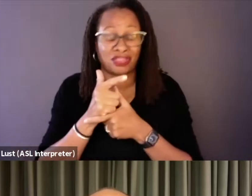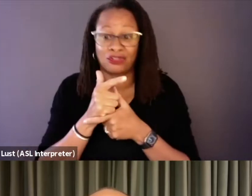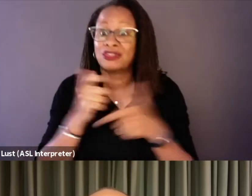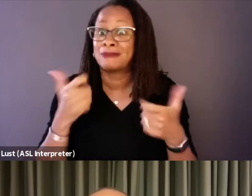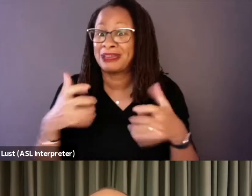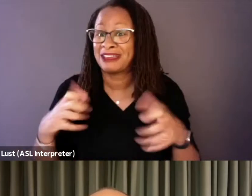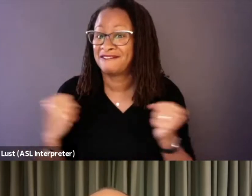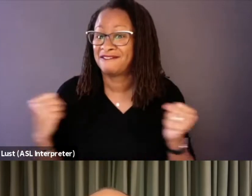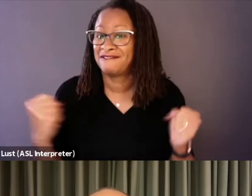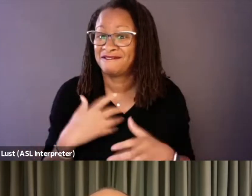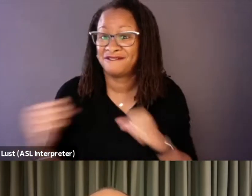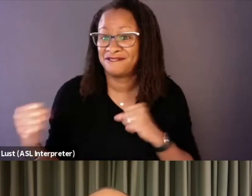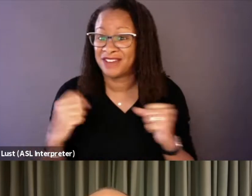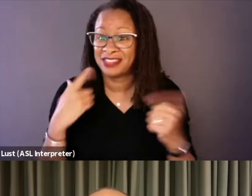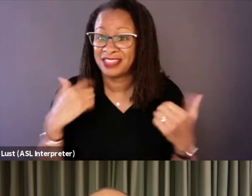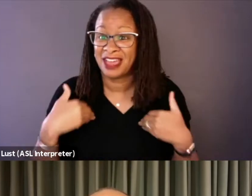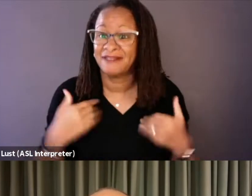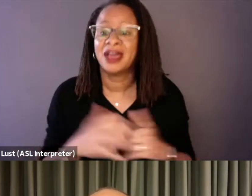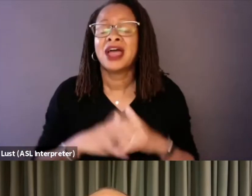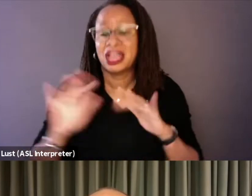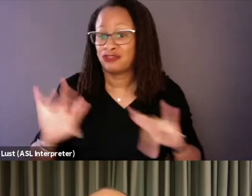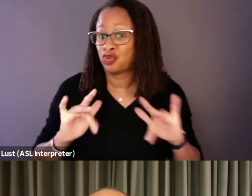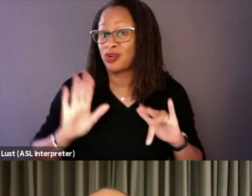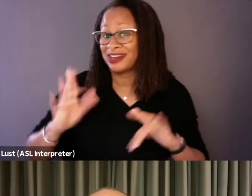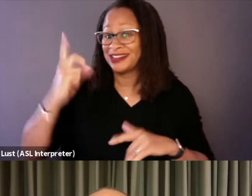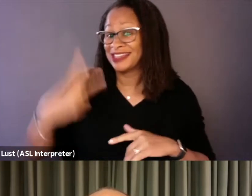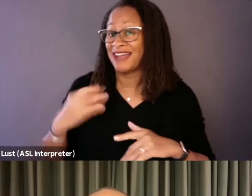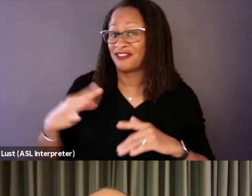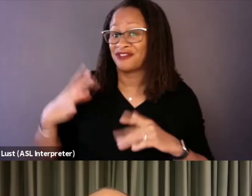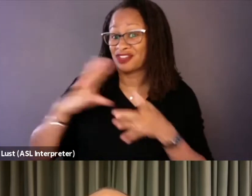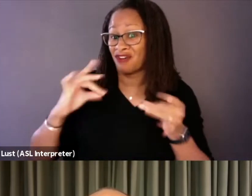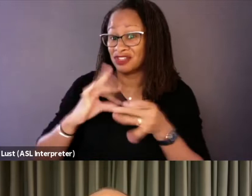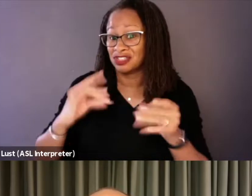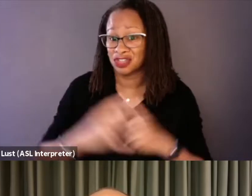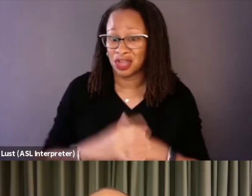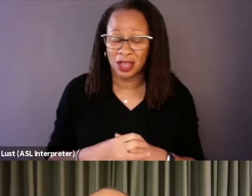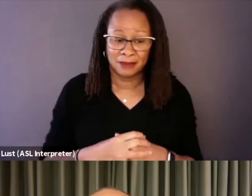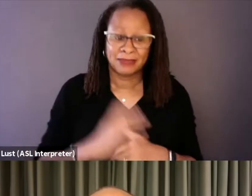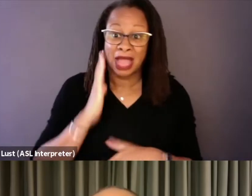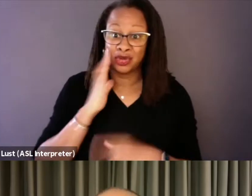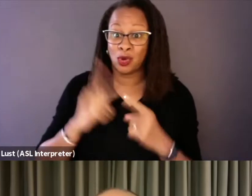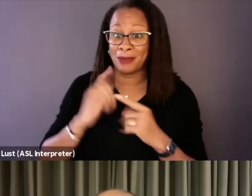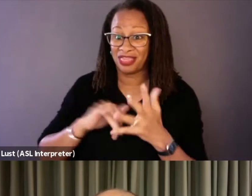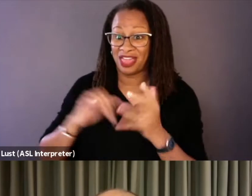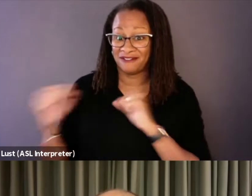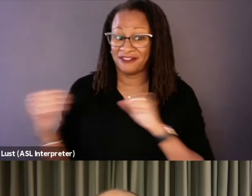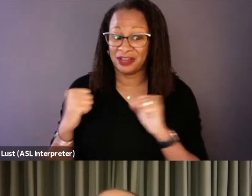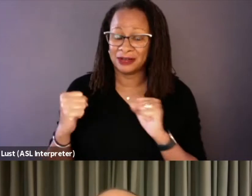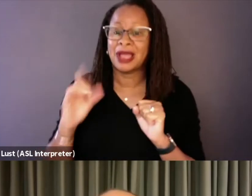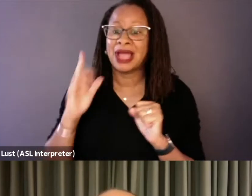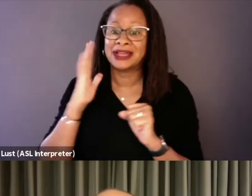and he had recorded his half of the conversation. Now I knew about that fight. I had already interviewed Steven, his brother,